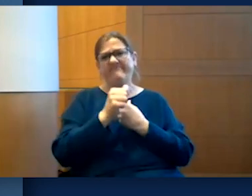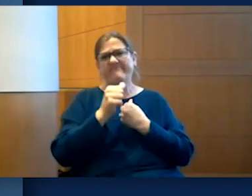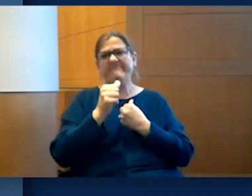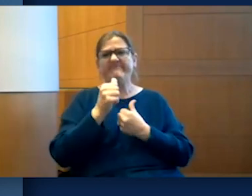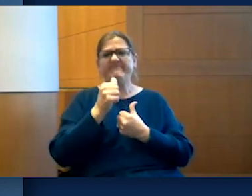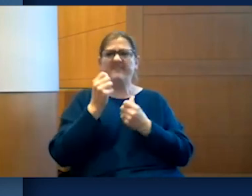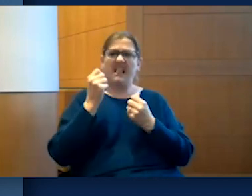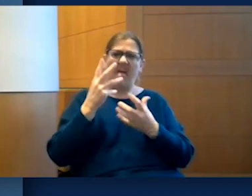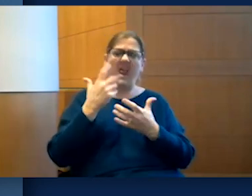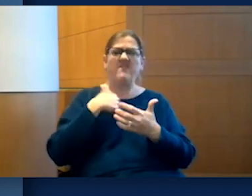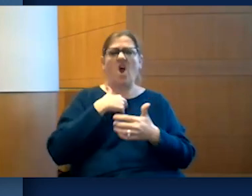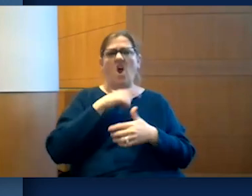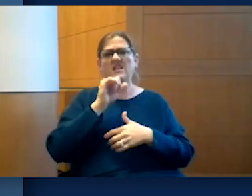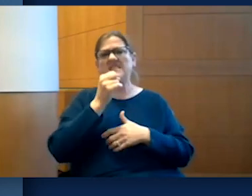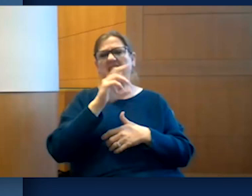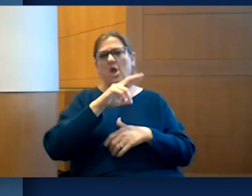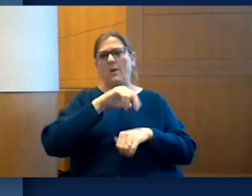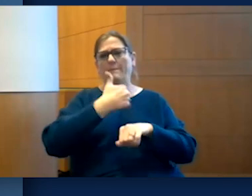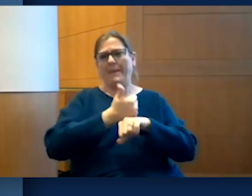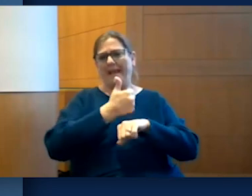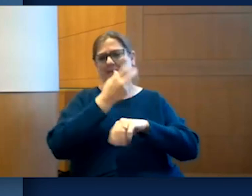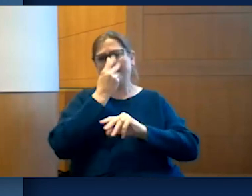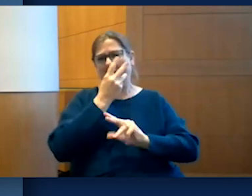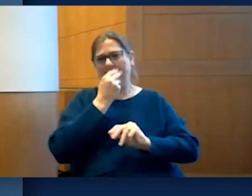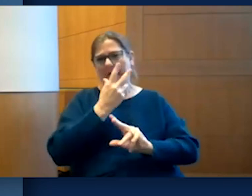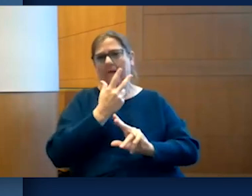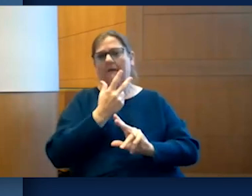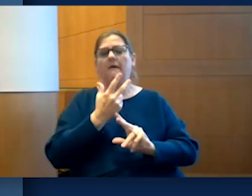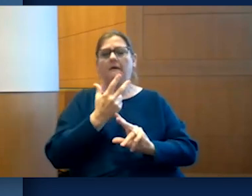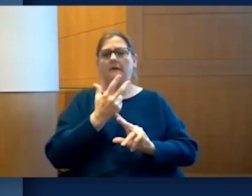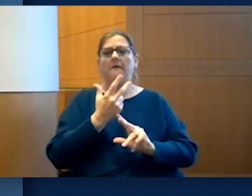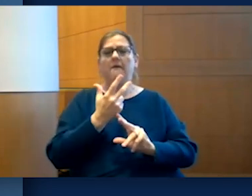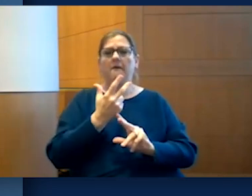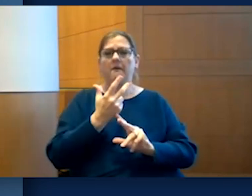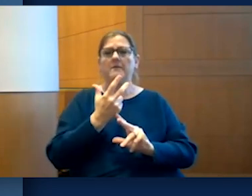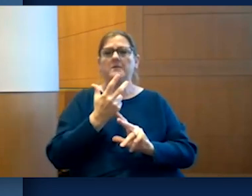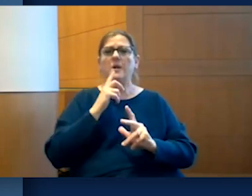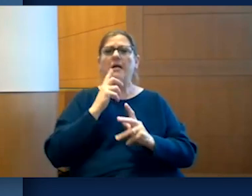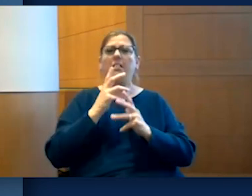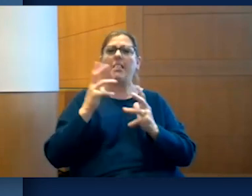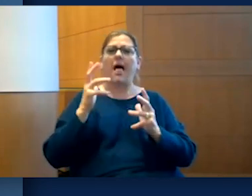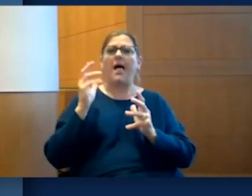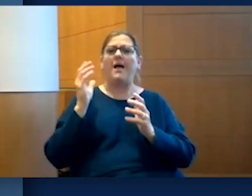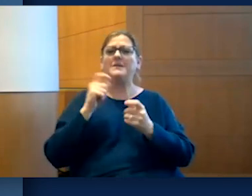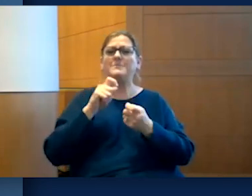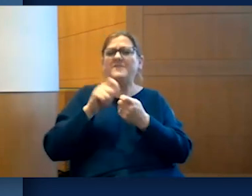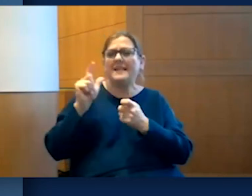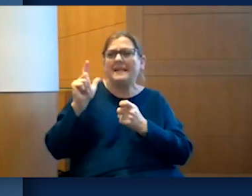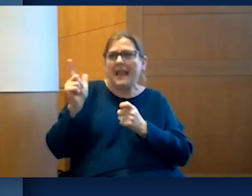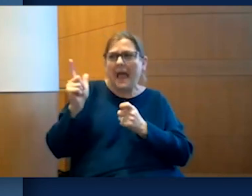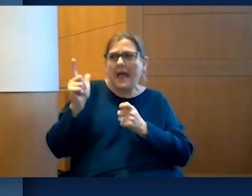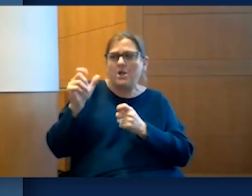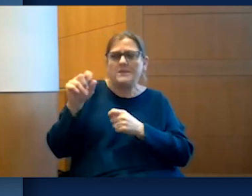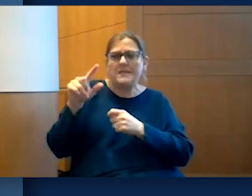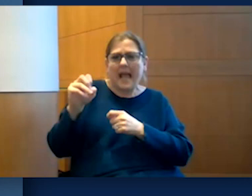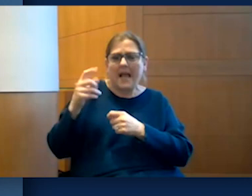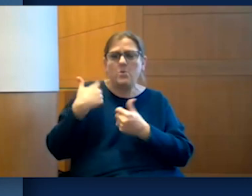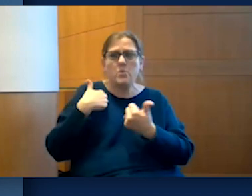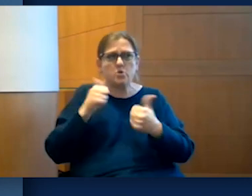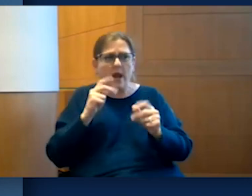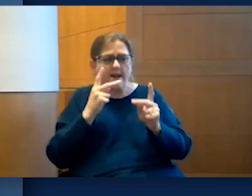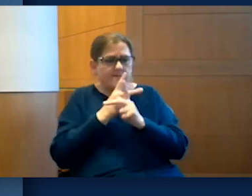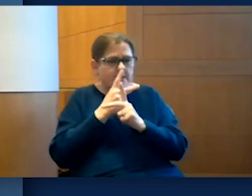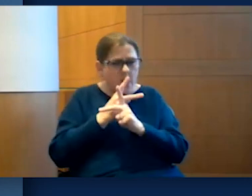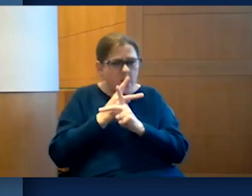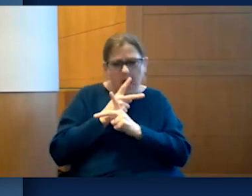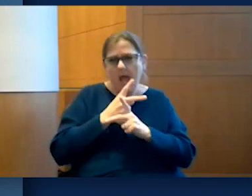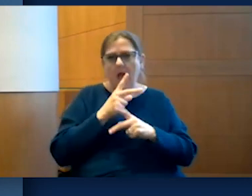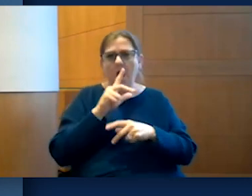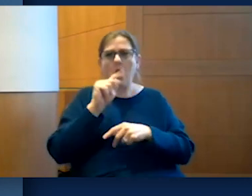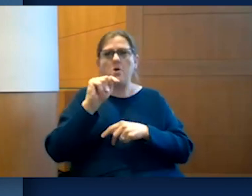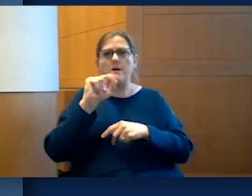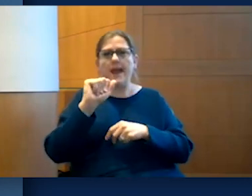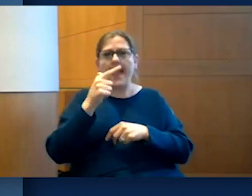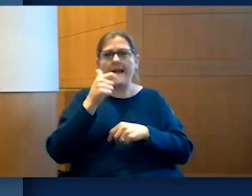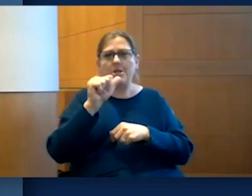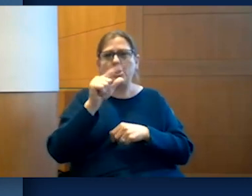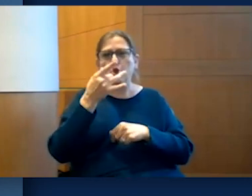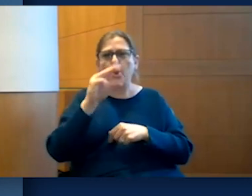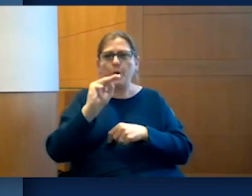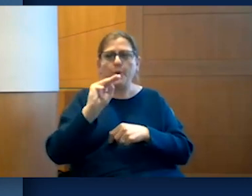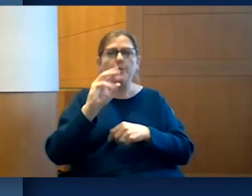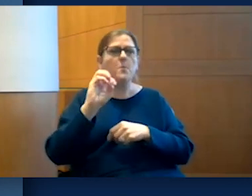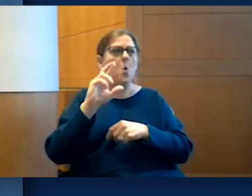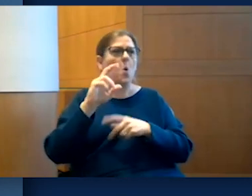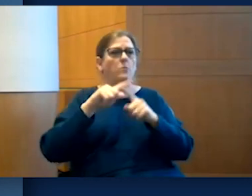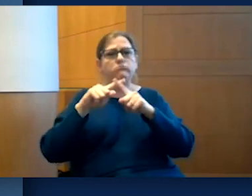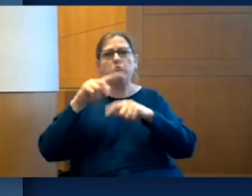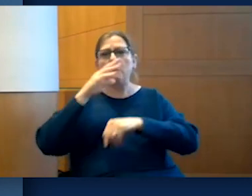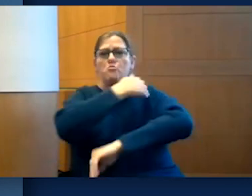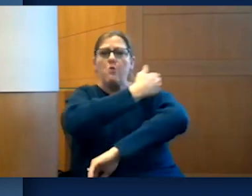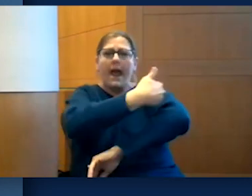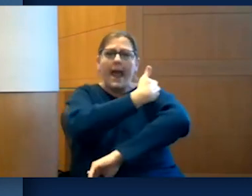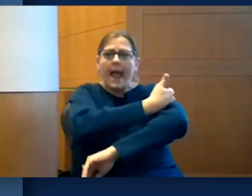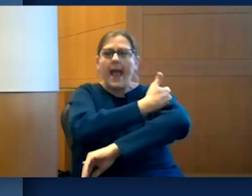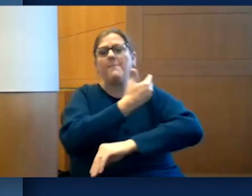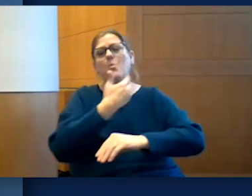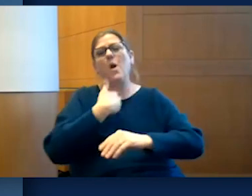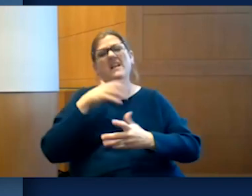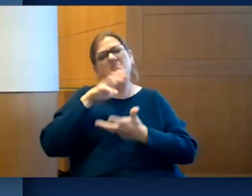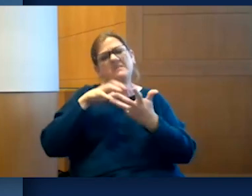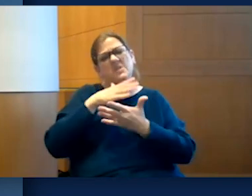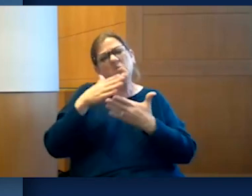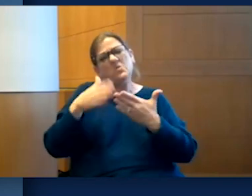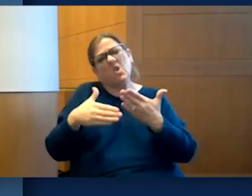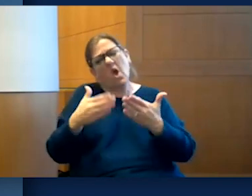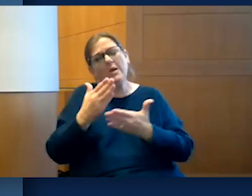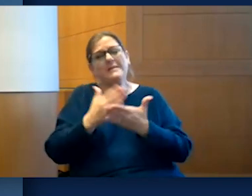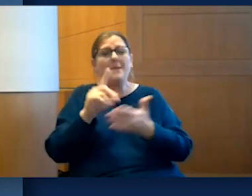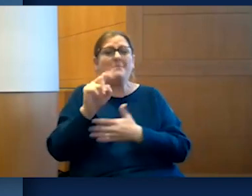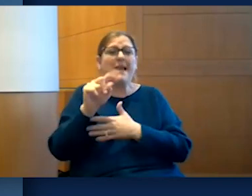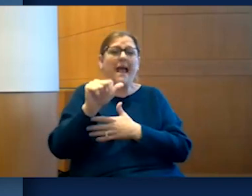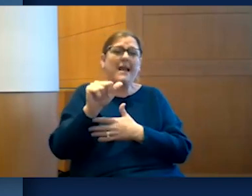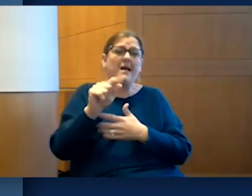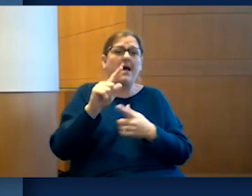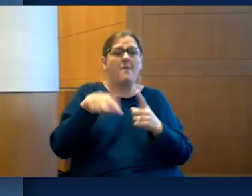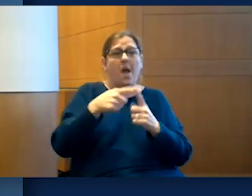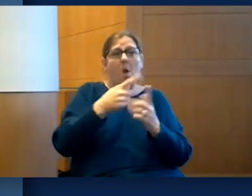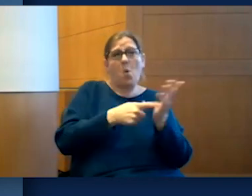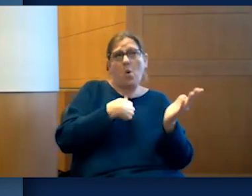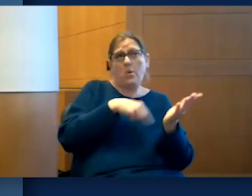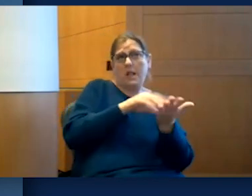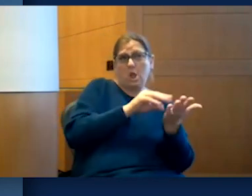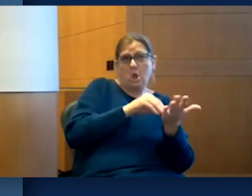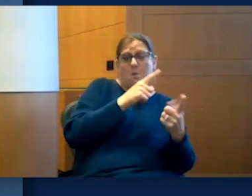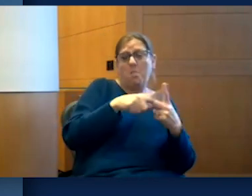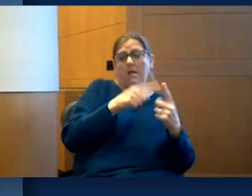And so, there was a lot, especially in the latter stages where we were trying to trouble shoot with mixed results. So, we have some data in terms of lessons learned and also strategies to be able to improve sensor placement and adherence.